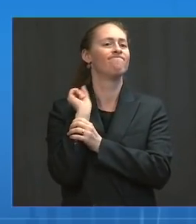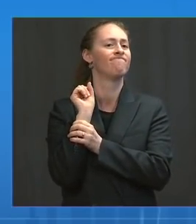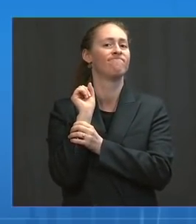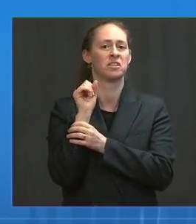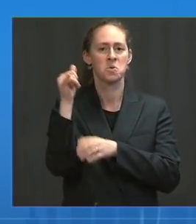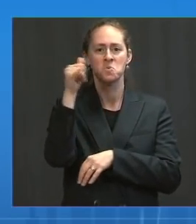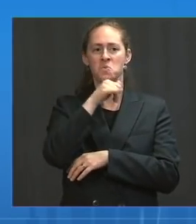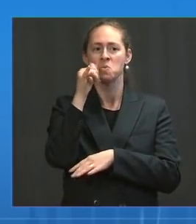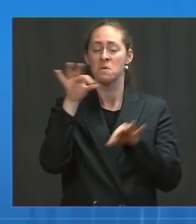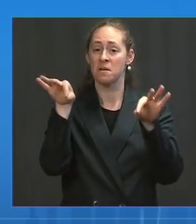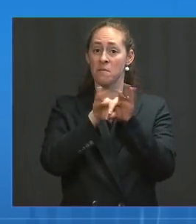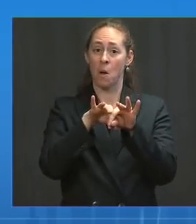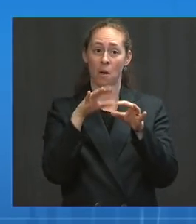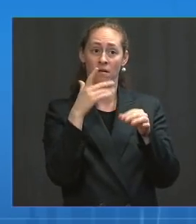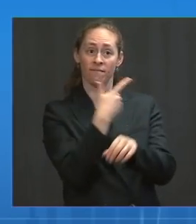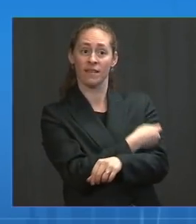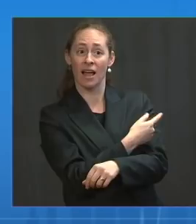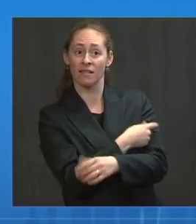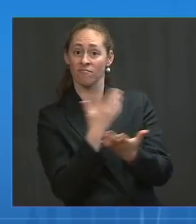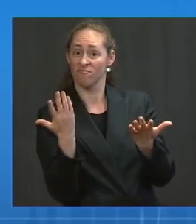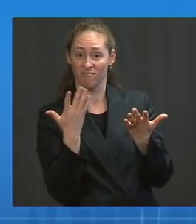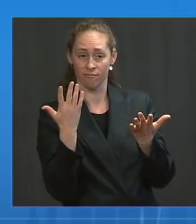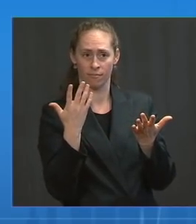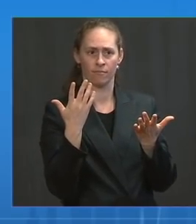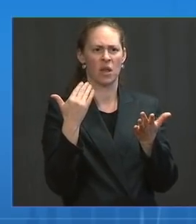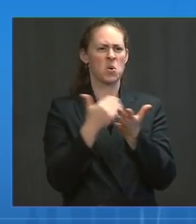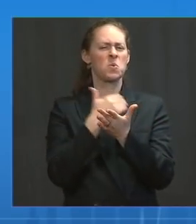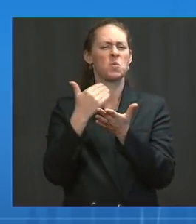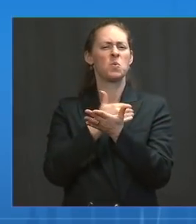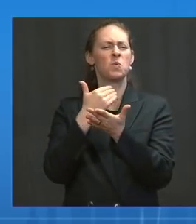from a new report by experts from the Yale School of Public Health.